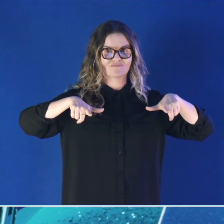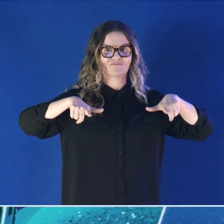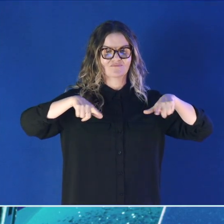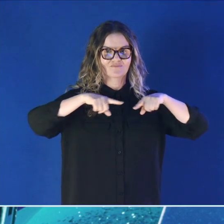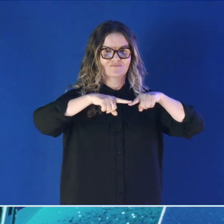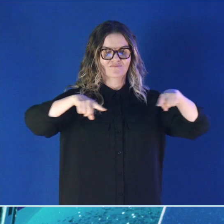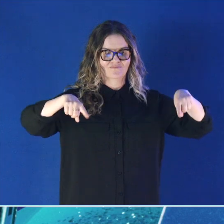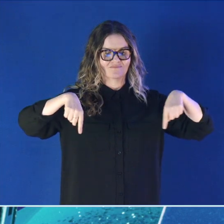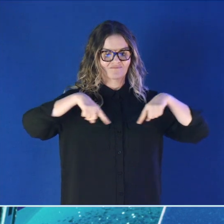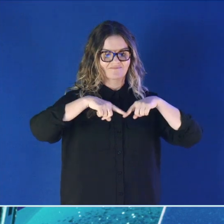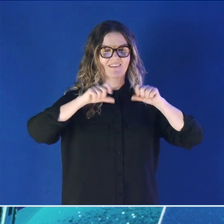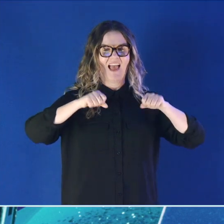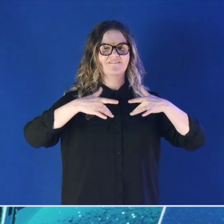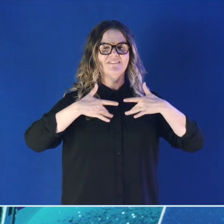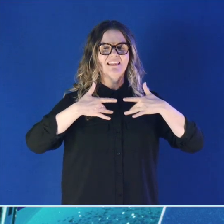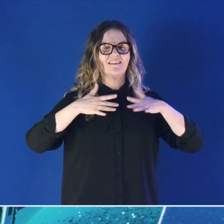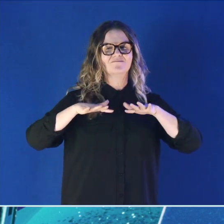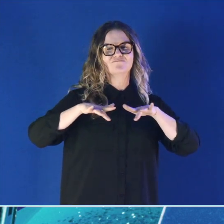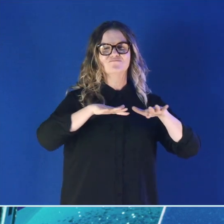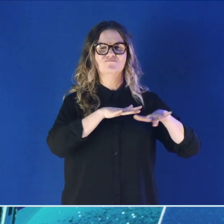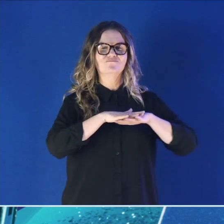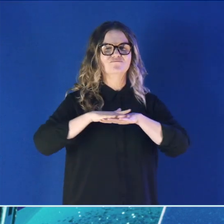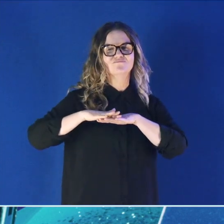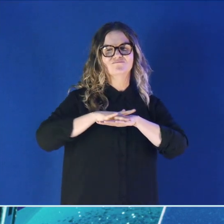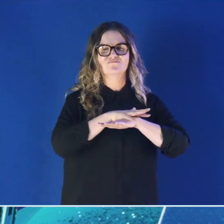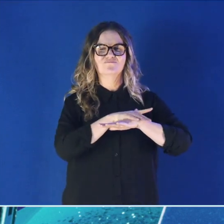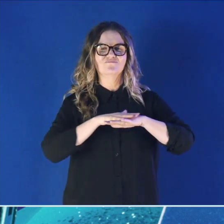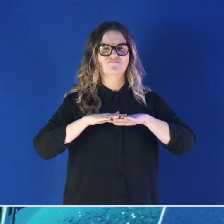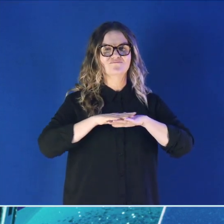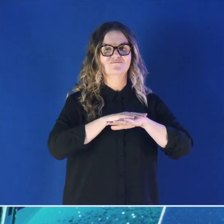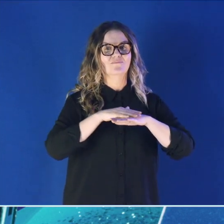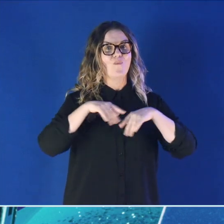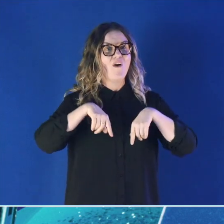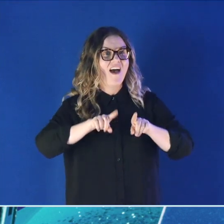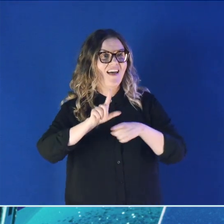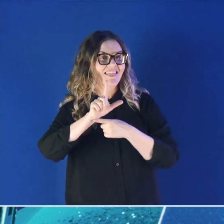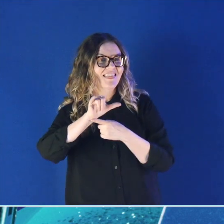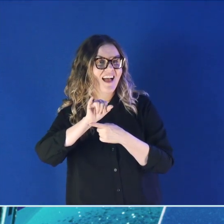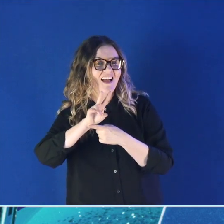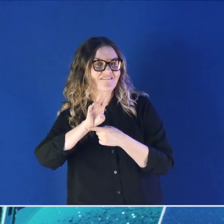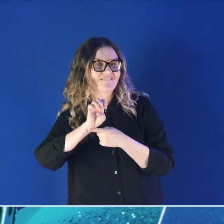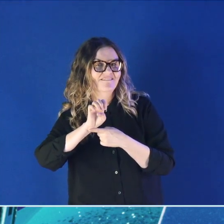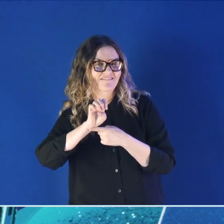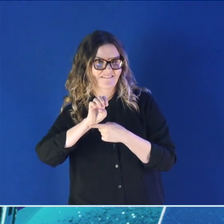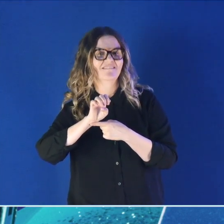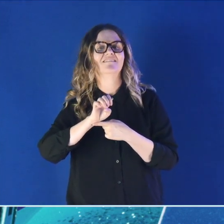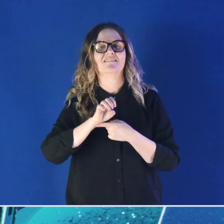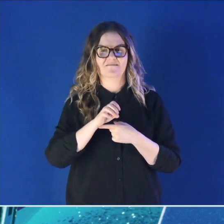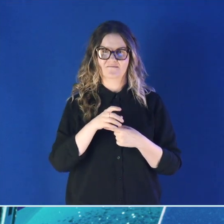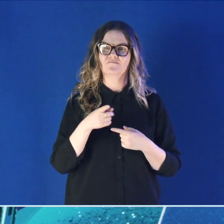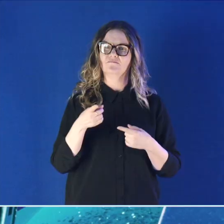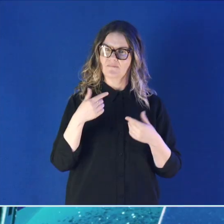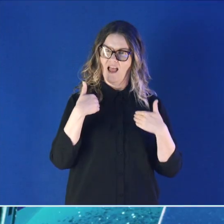And we're doing this in live venues already. Two of the folks here on stage with me, Karen and Peter, both know that so well.